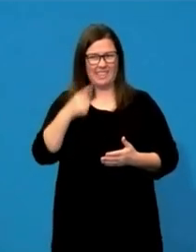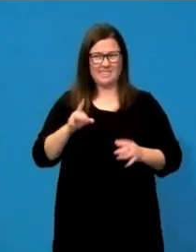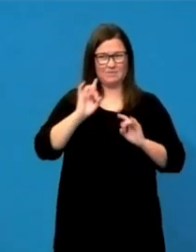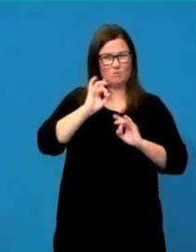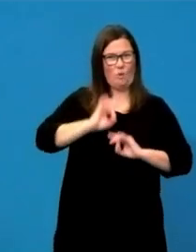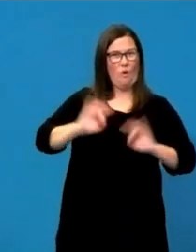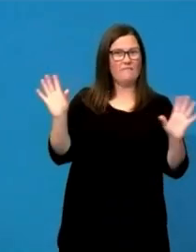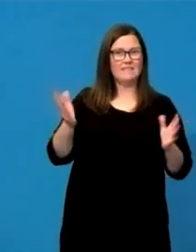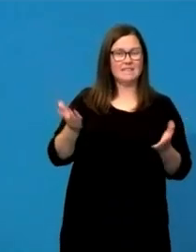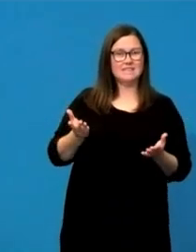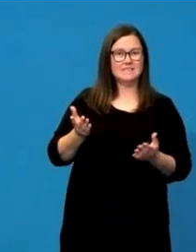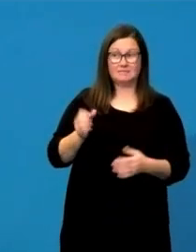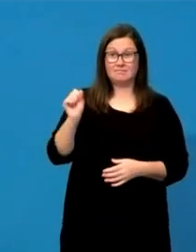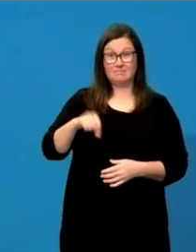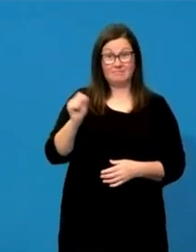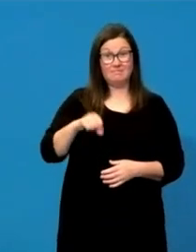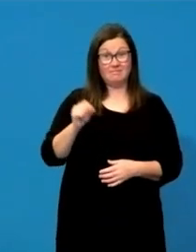Yeah, they are obvious if they were - if they did their research.